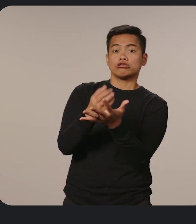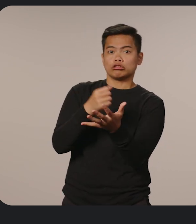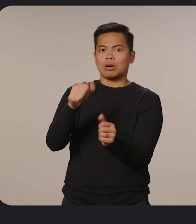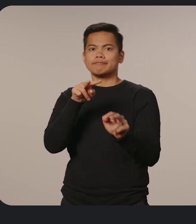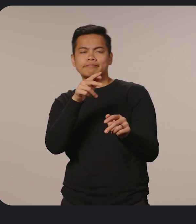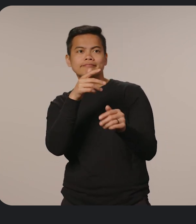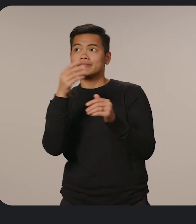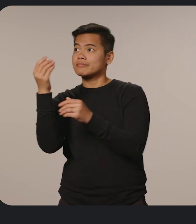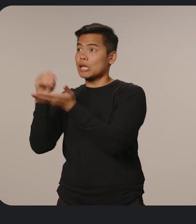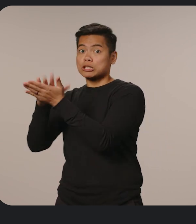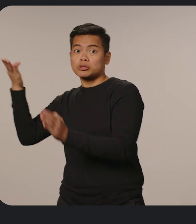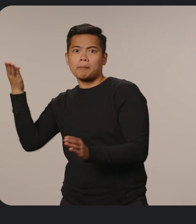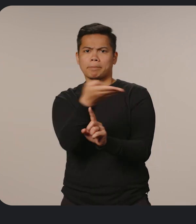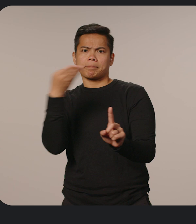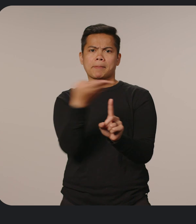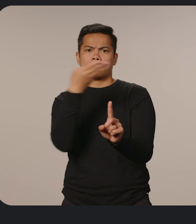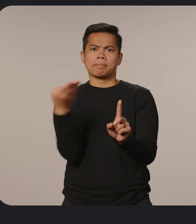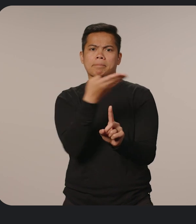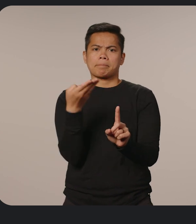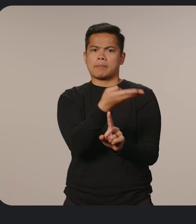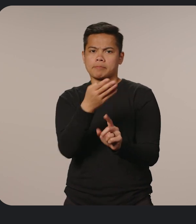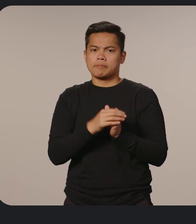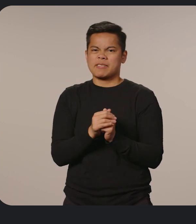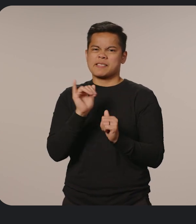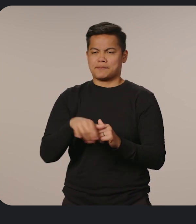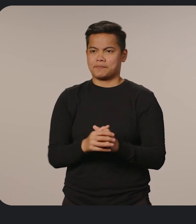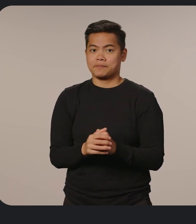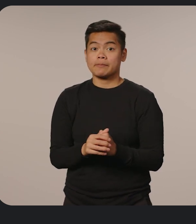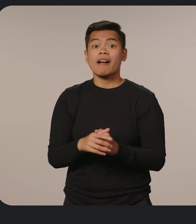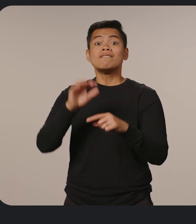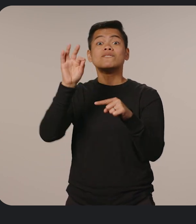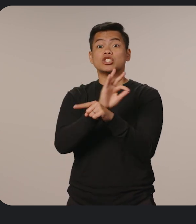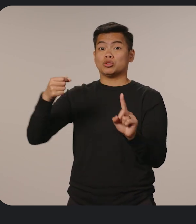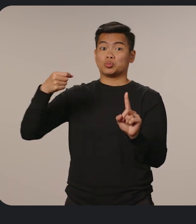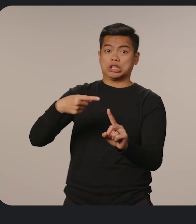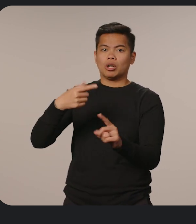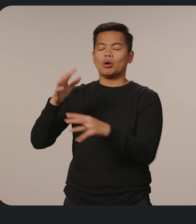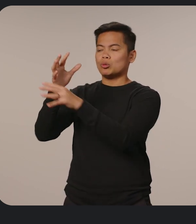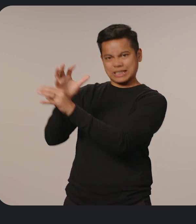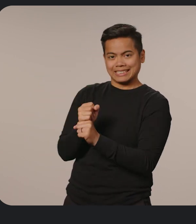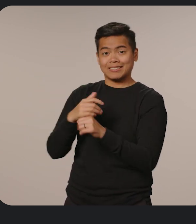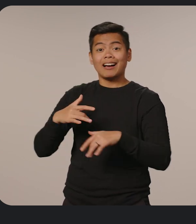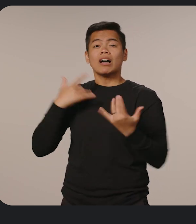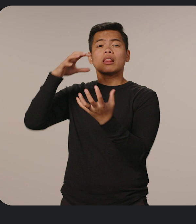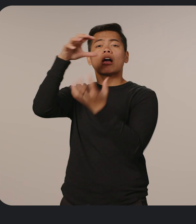an announcements collection that we'd like to watch when a function is triggered it receives